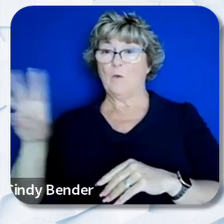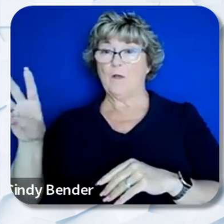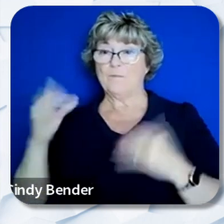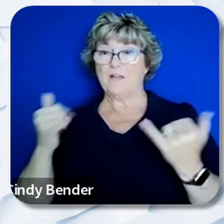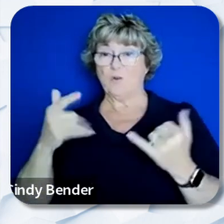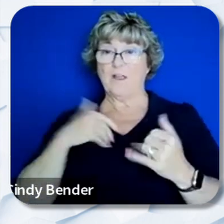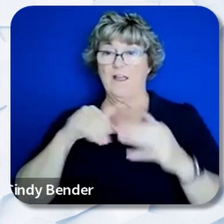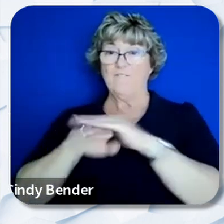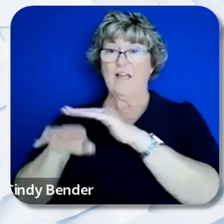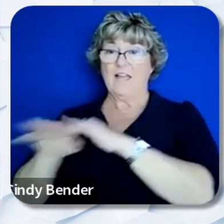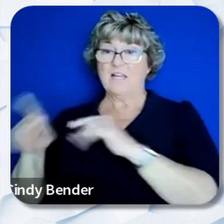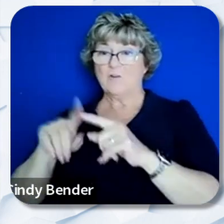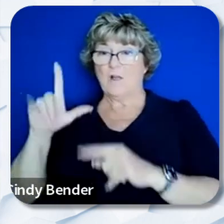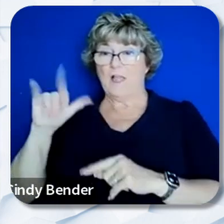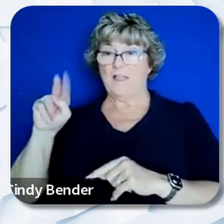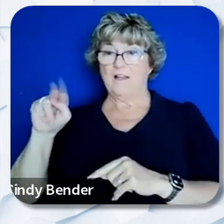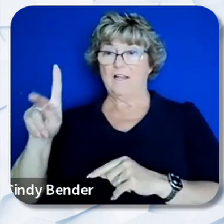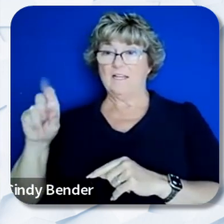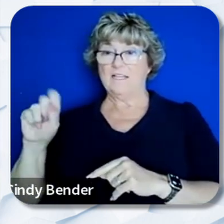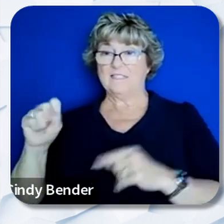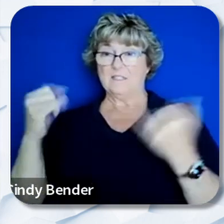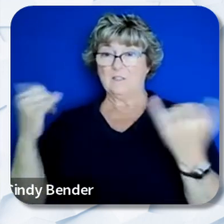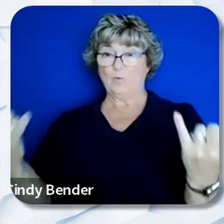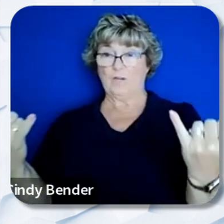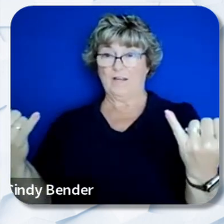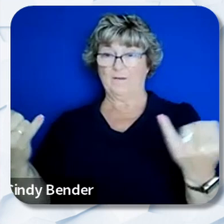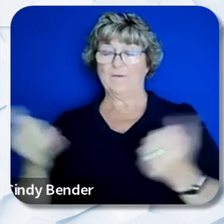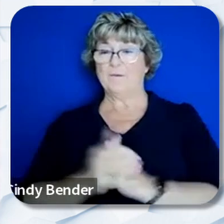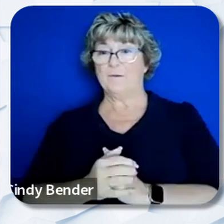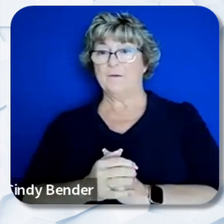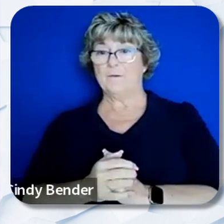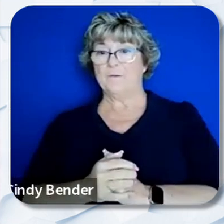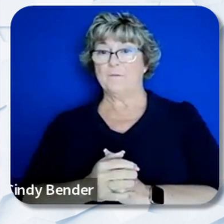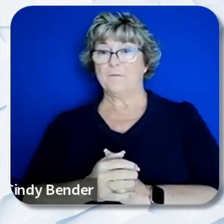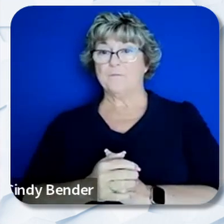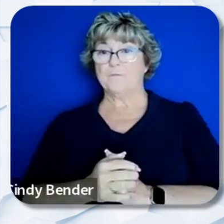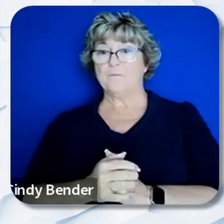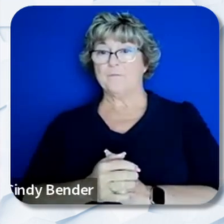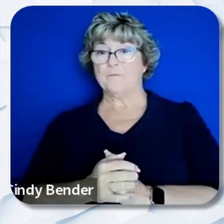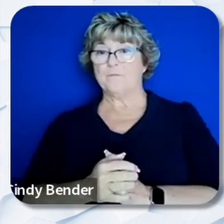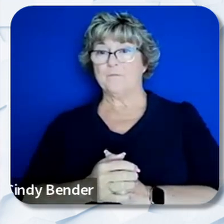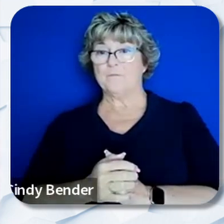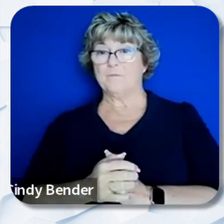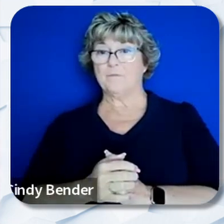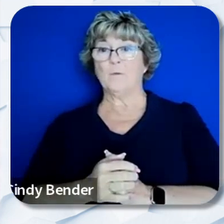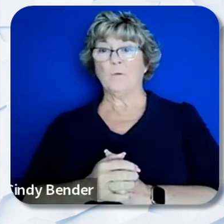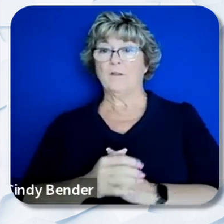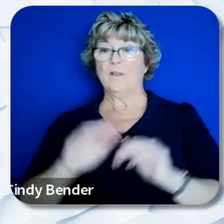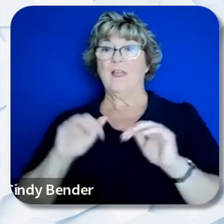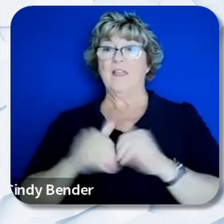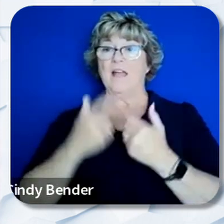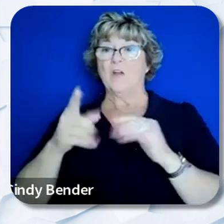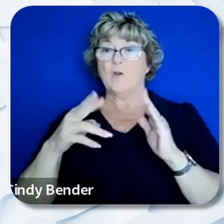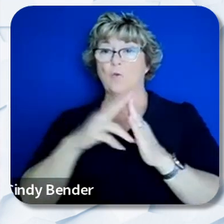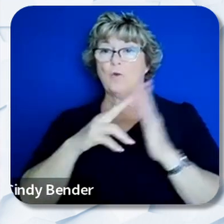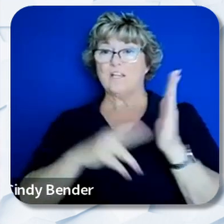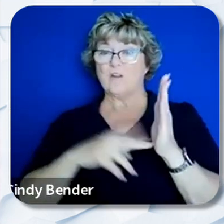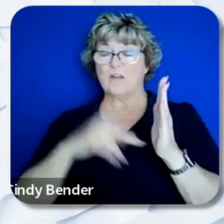access to those links today. So that's how you will register for those trainings. You'll